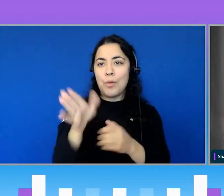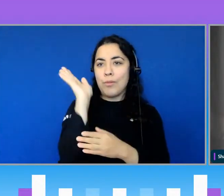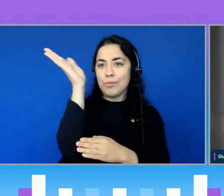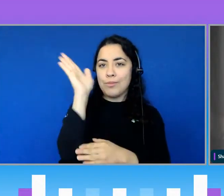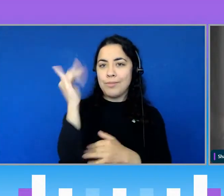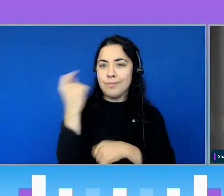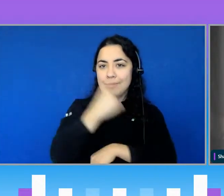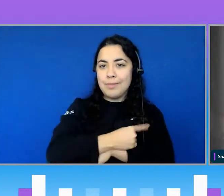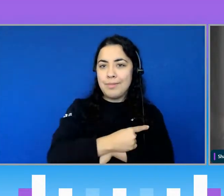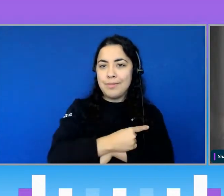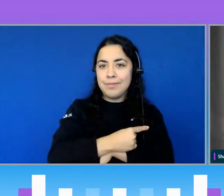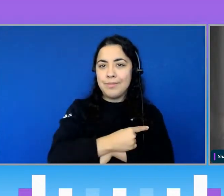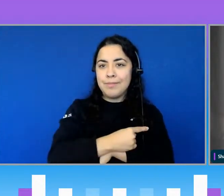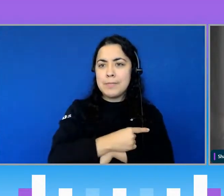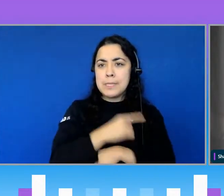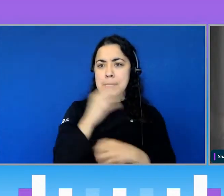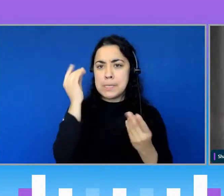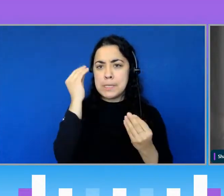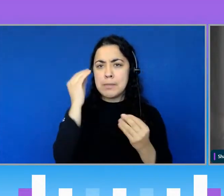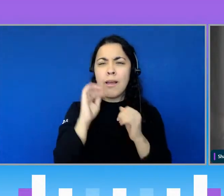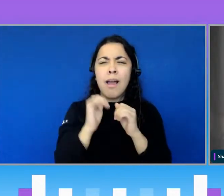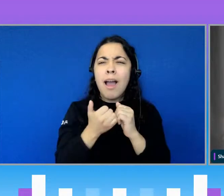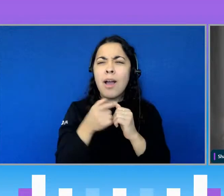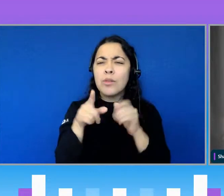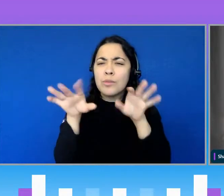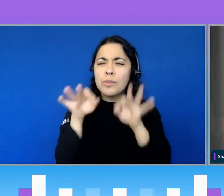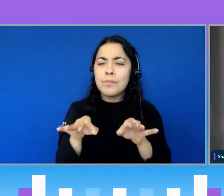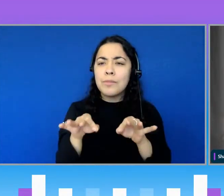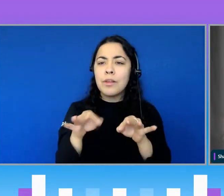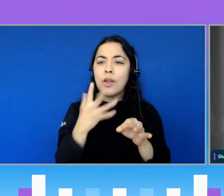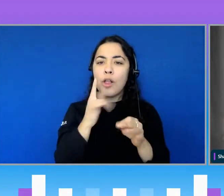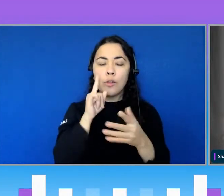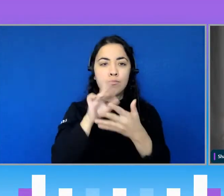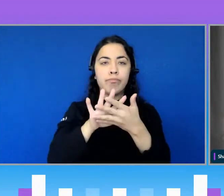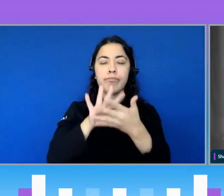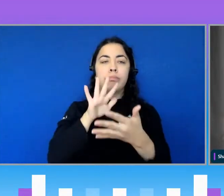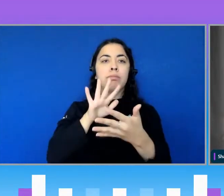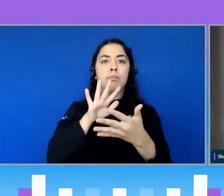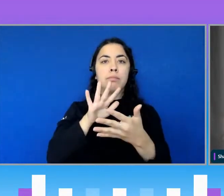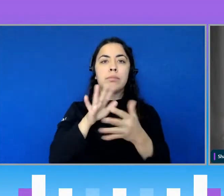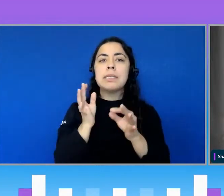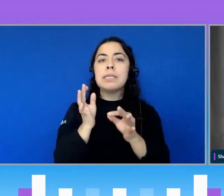presentation today. How do you explain color contrast? Simply